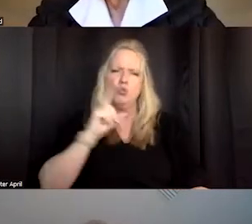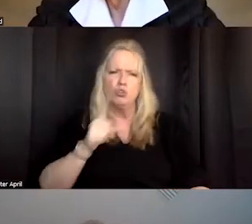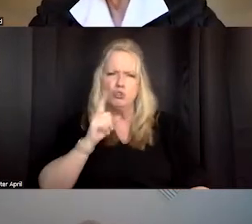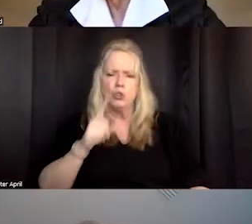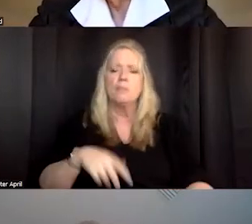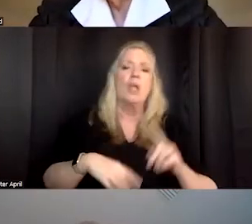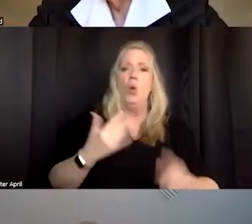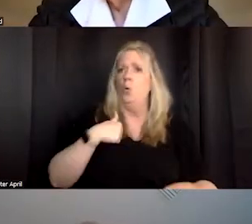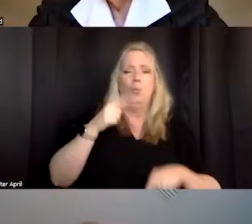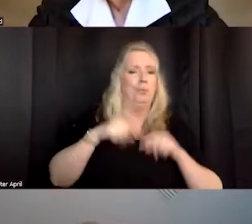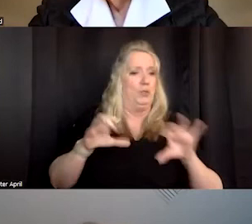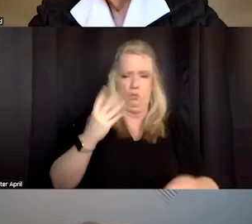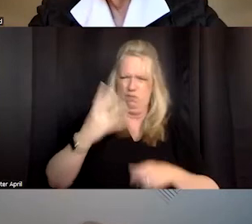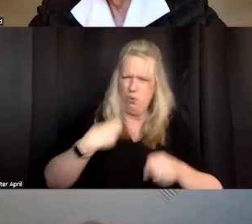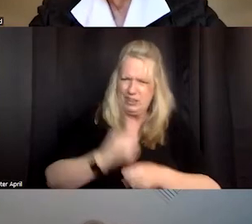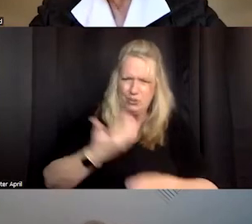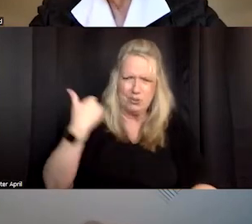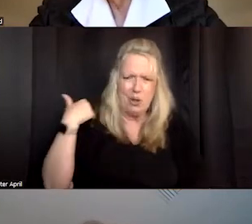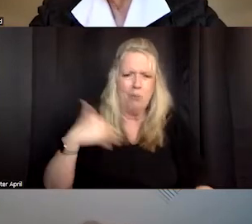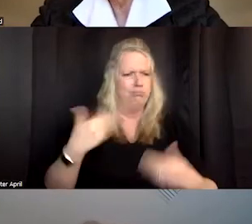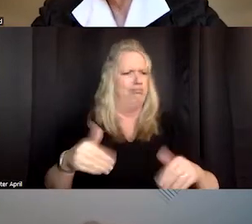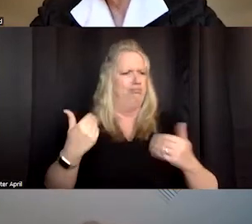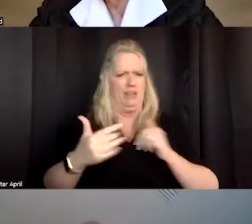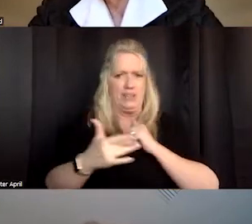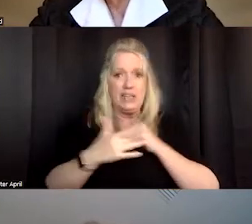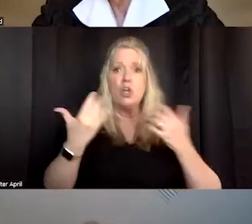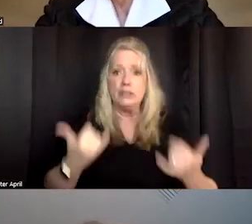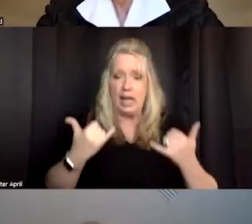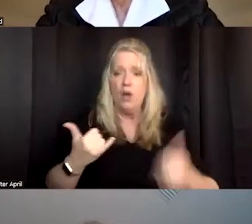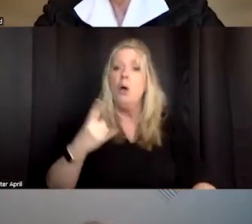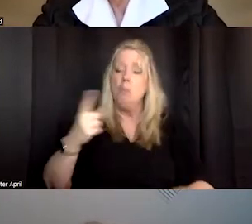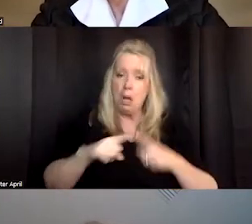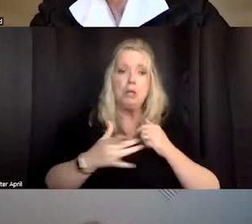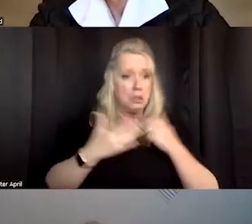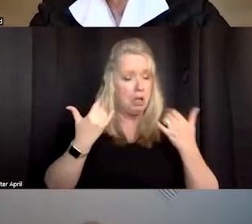THIS 40 YEARS AGO. THE TECHNOLOGY WASN'T THERE. BUT NOW THE TECHNOLOGY IS. NOW, THE EXPERTISE